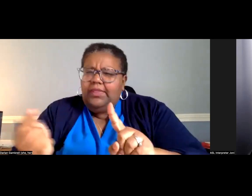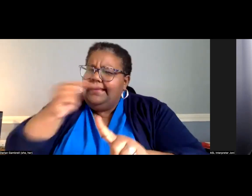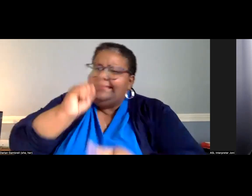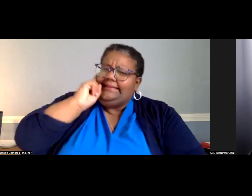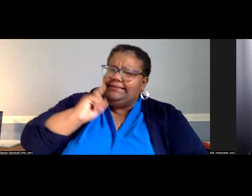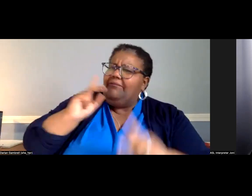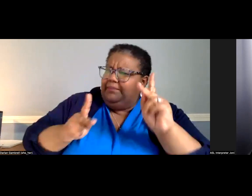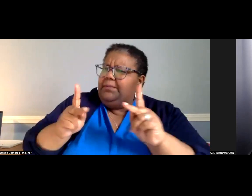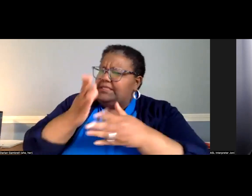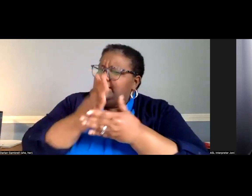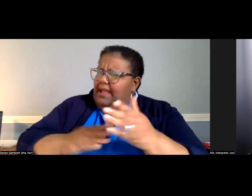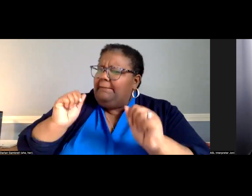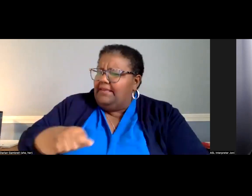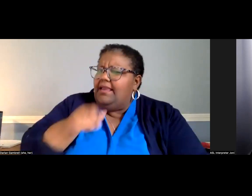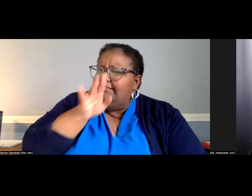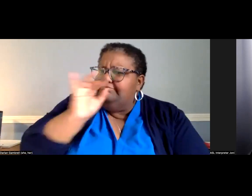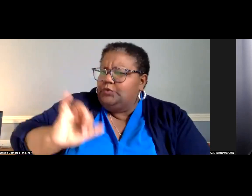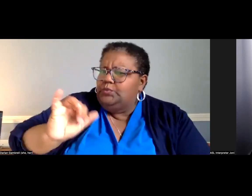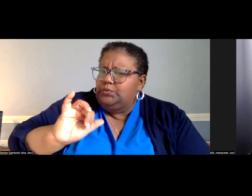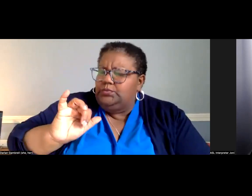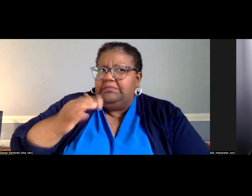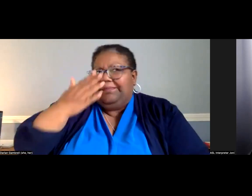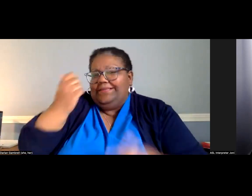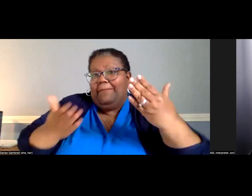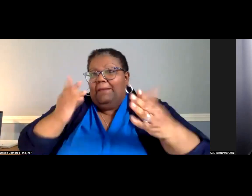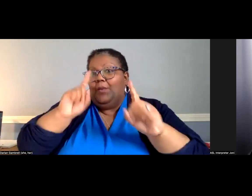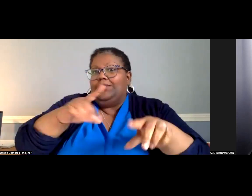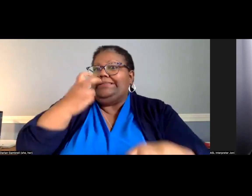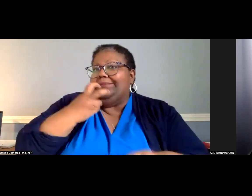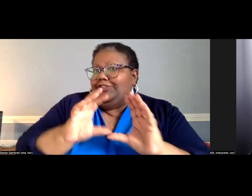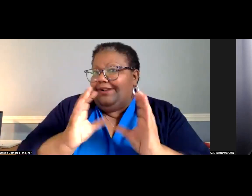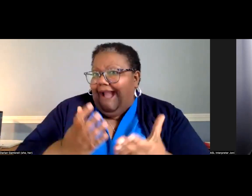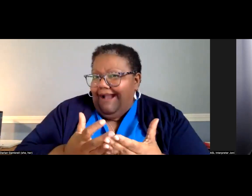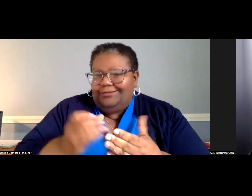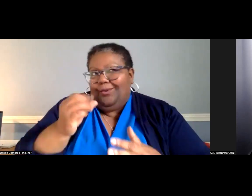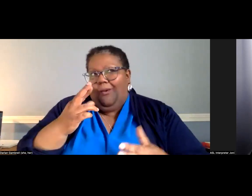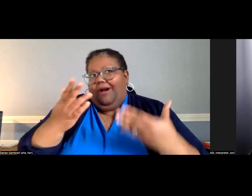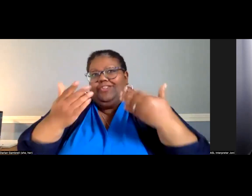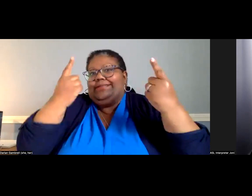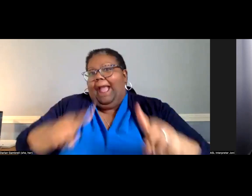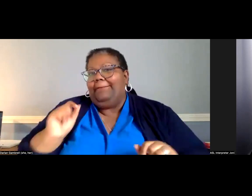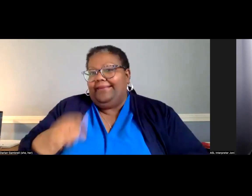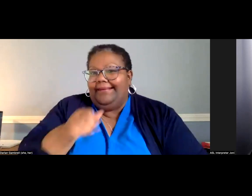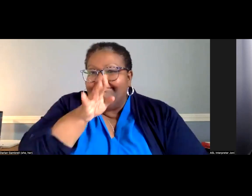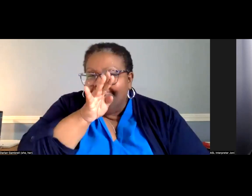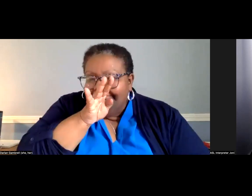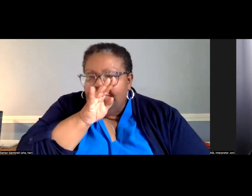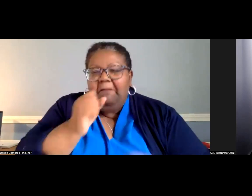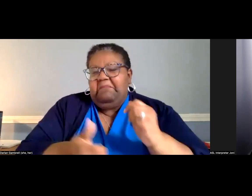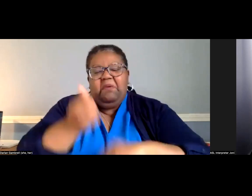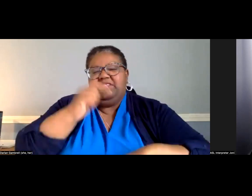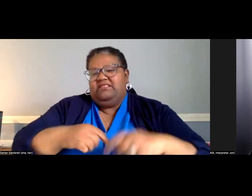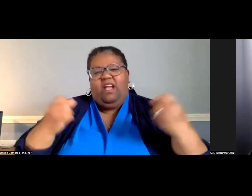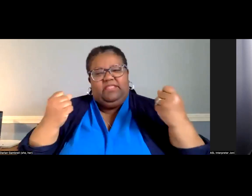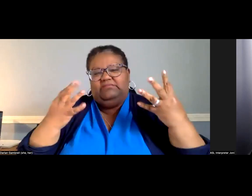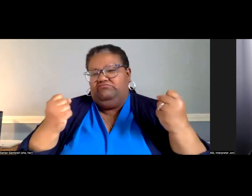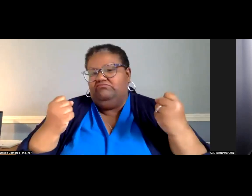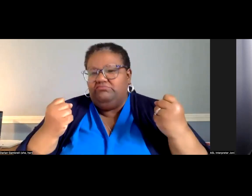can speak with spoken English and there are some deaf people who can speak as well based on their